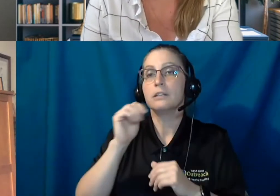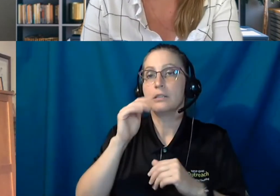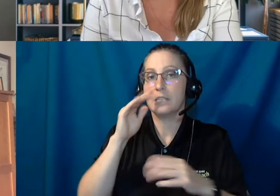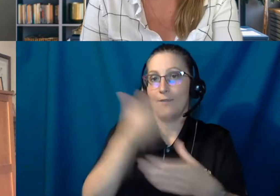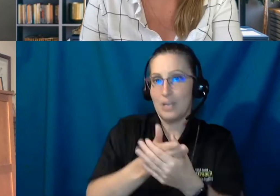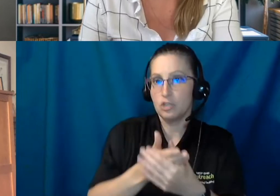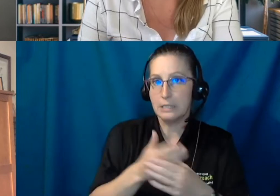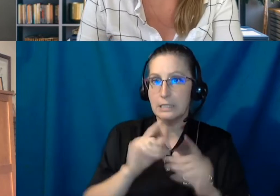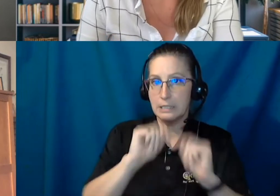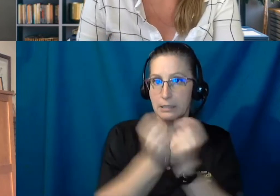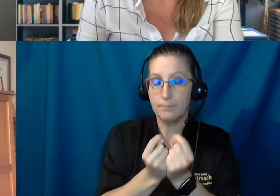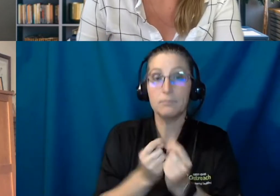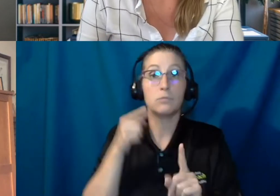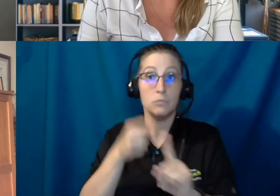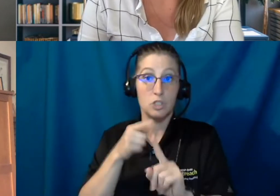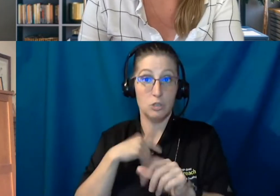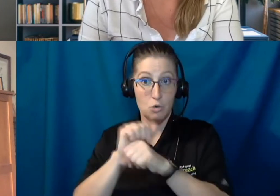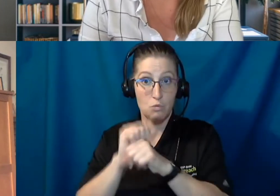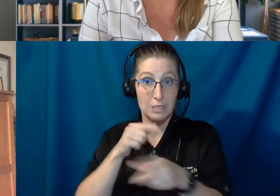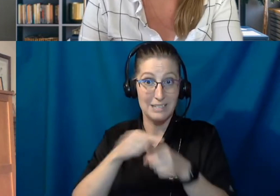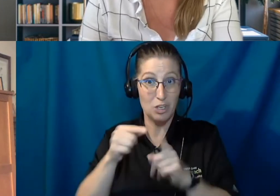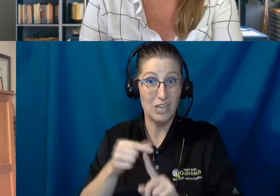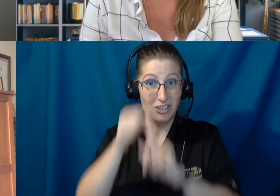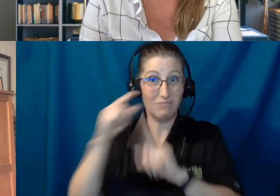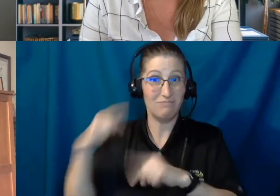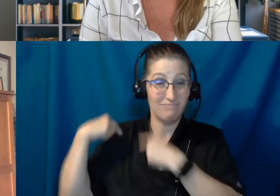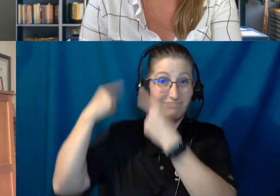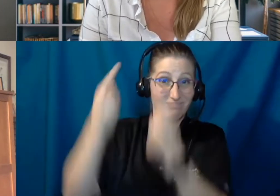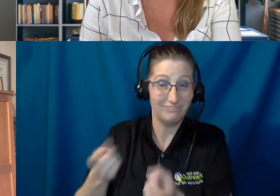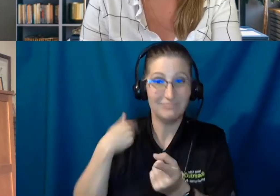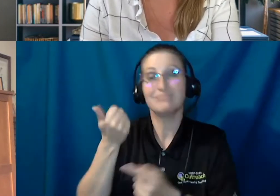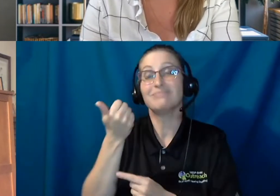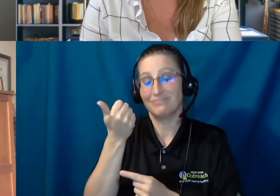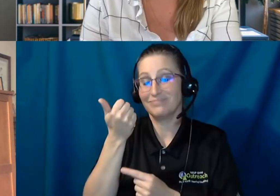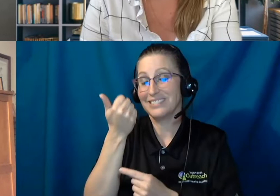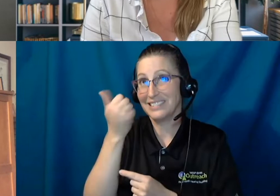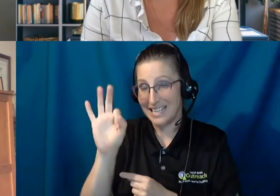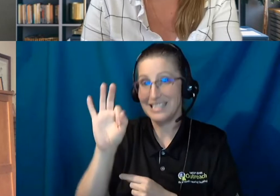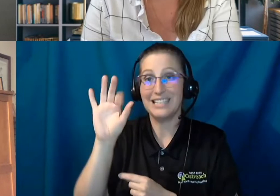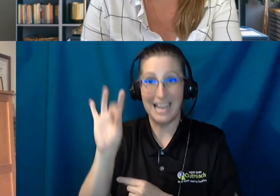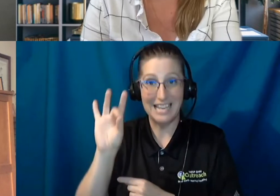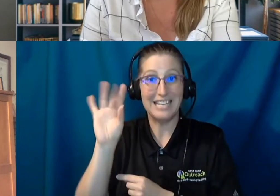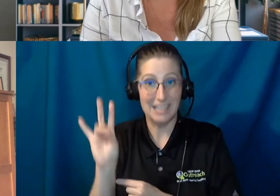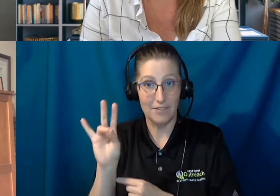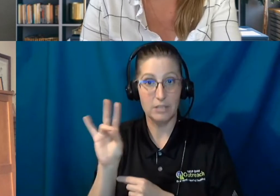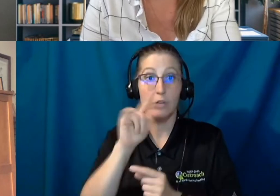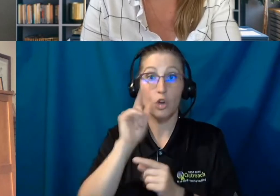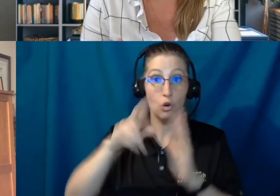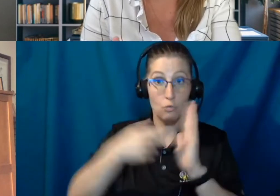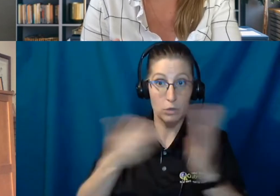in the field of special education since 1987. Her roles have included para educator, special